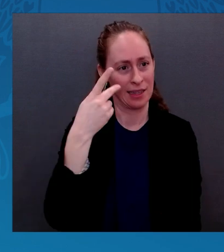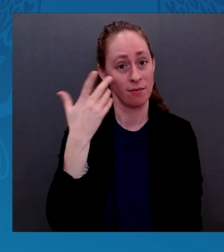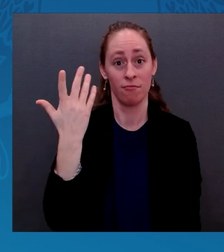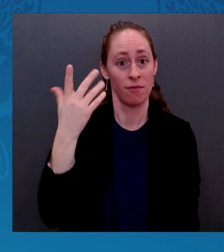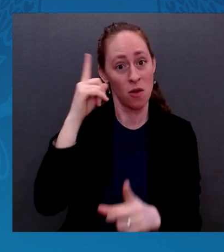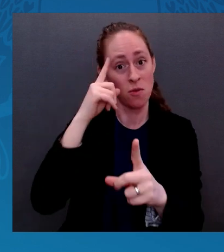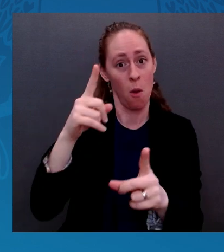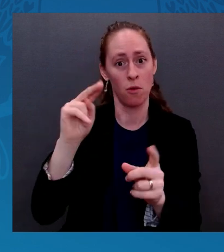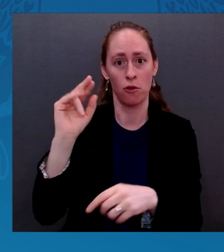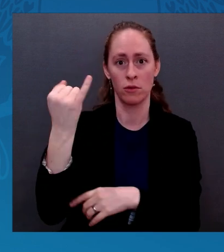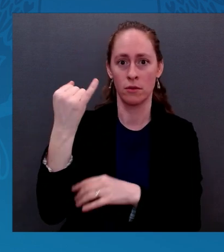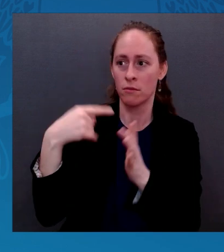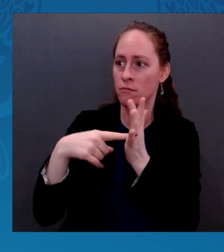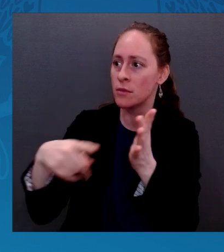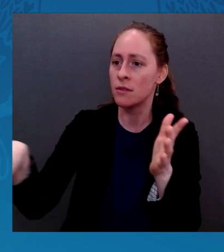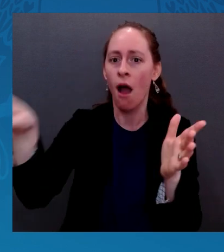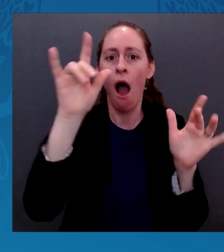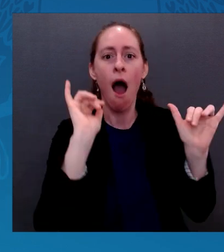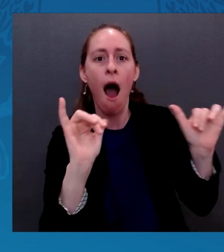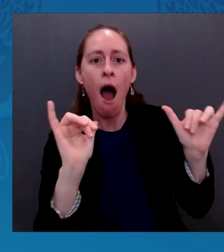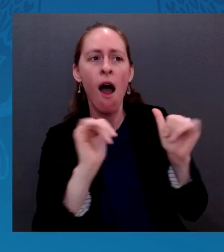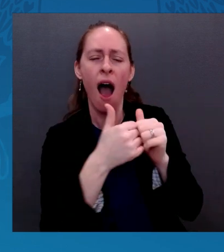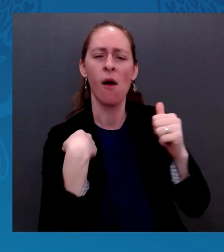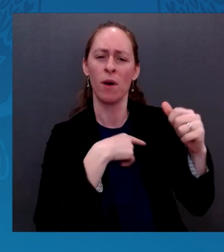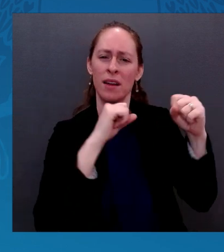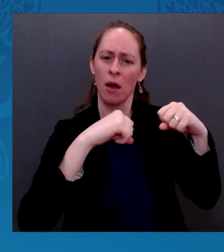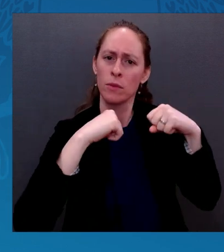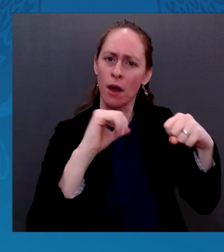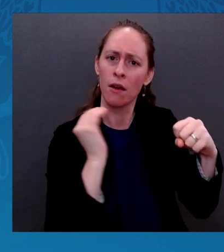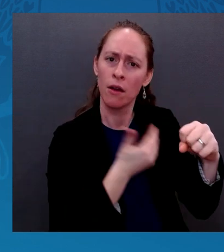I know we'll hear shortly from the great leader to my left, Newark Mayor Ras J. Baraka.